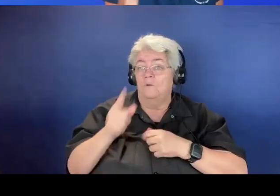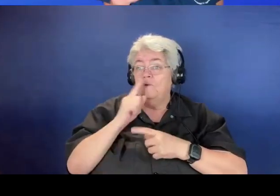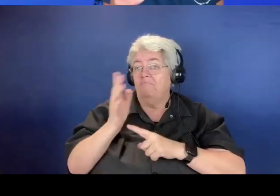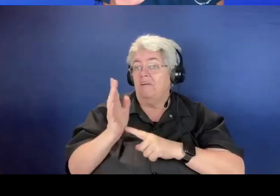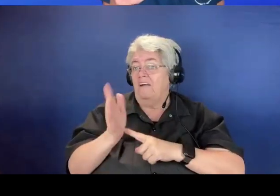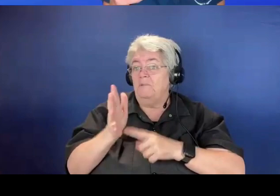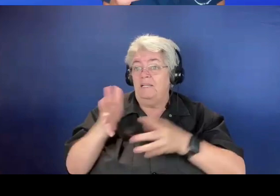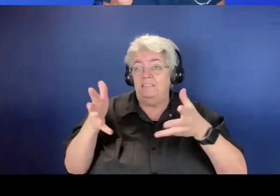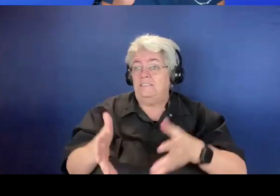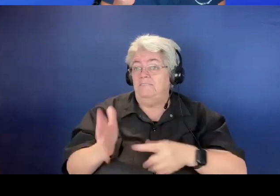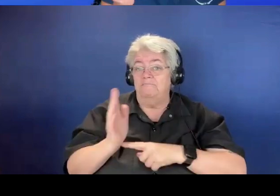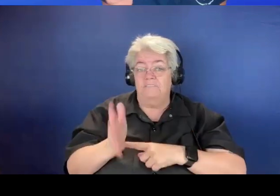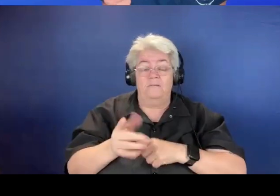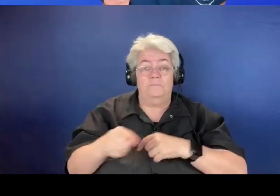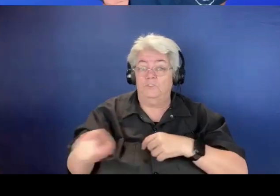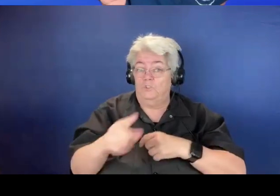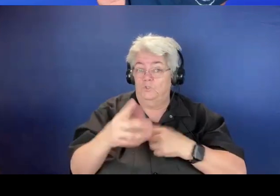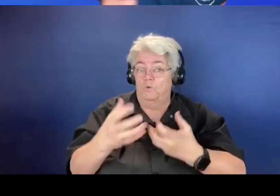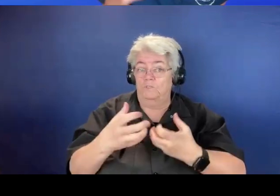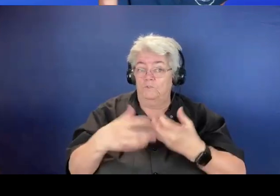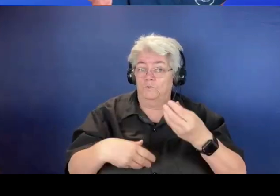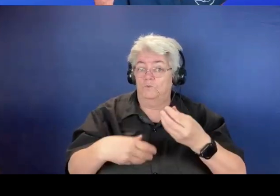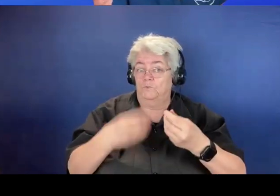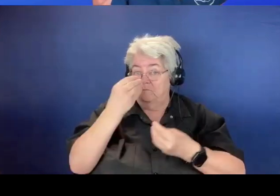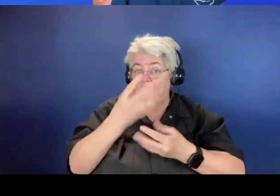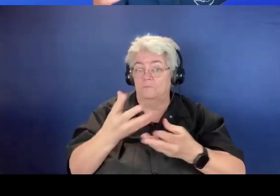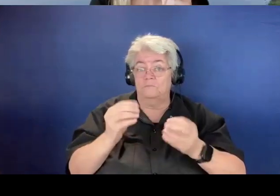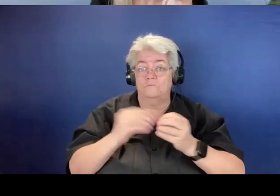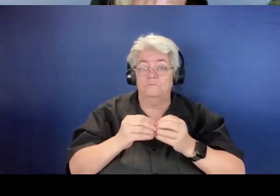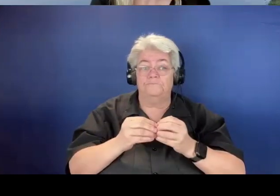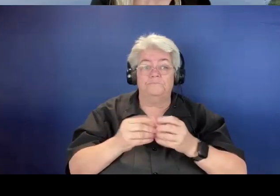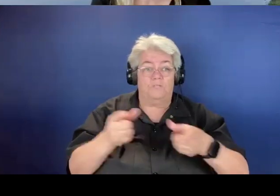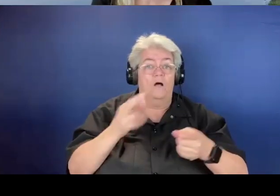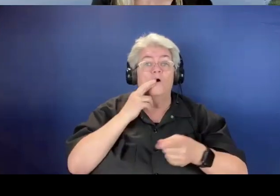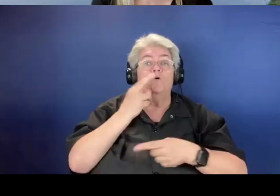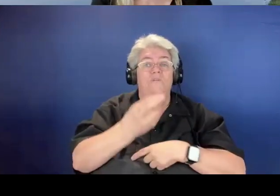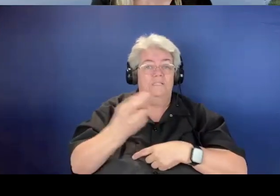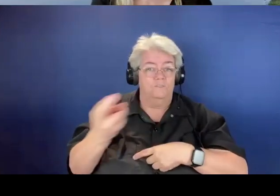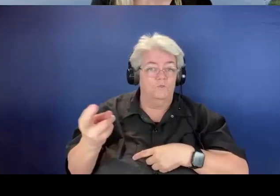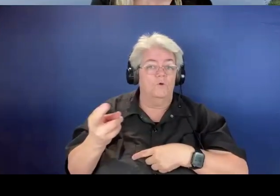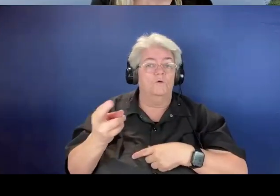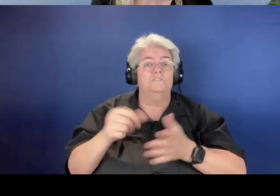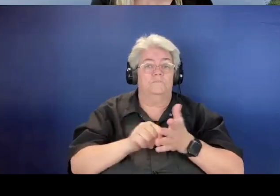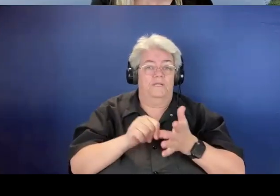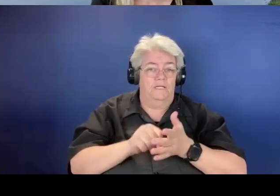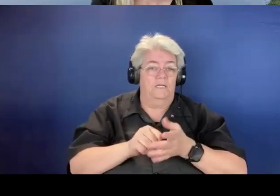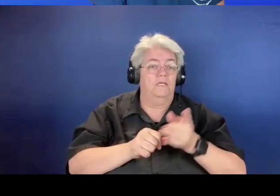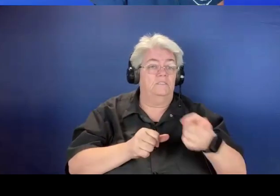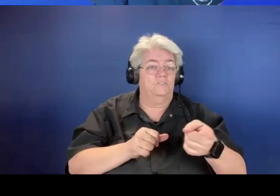If you wanted to share any the resource page, yeah, that next so that people can